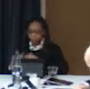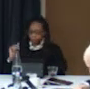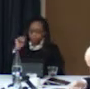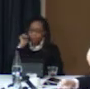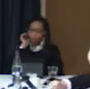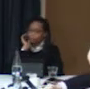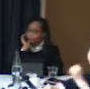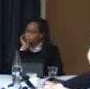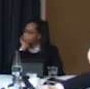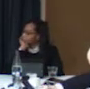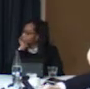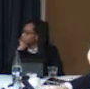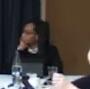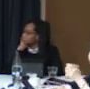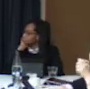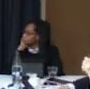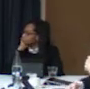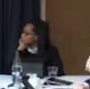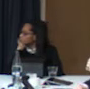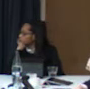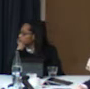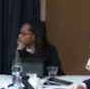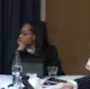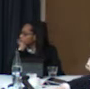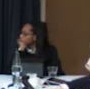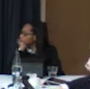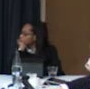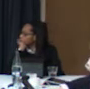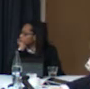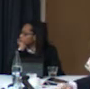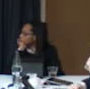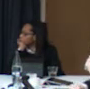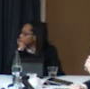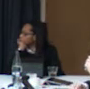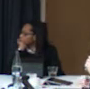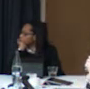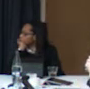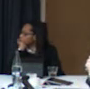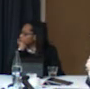I think the Board remain totally committed to the outcome of this project, without which